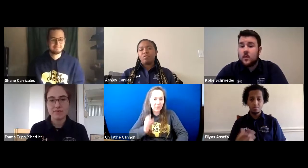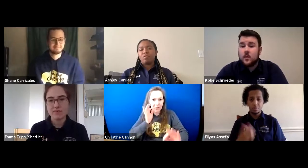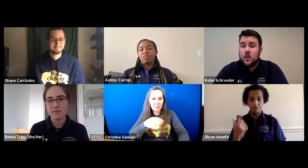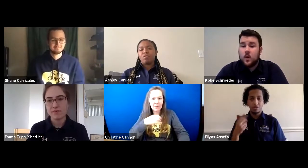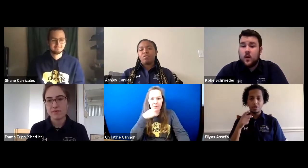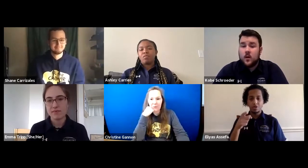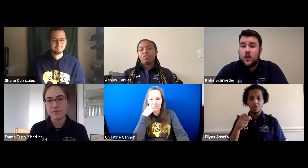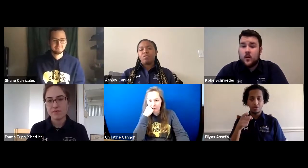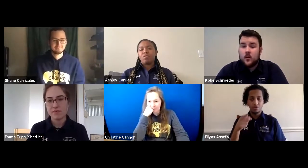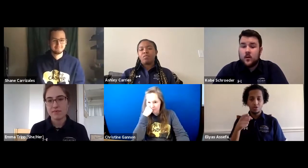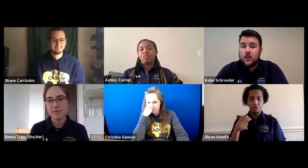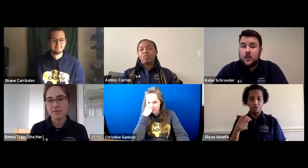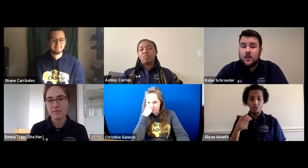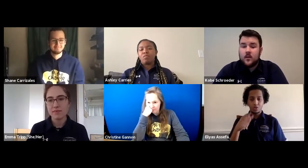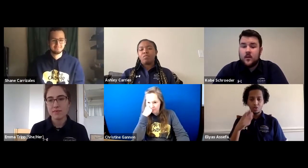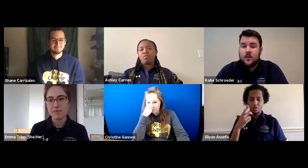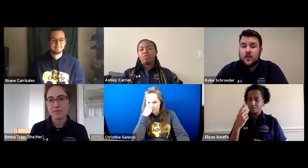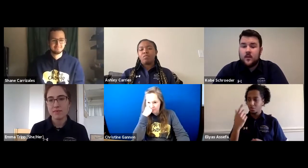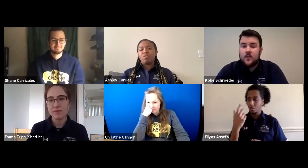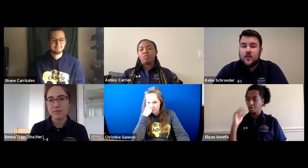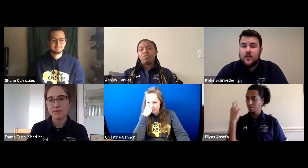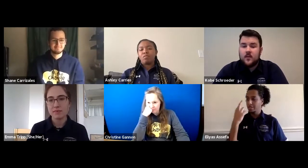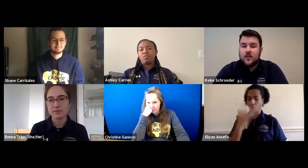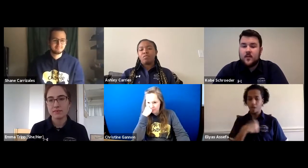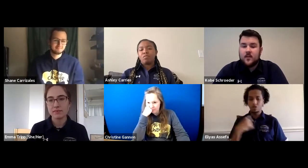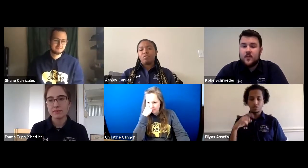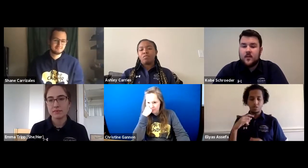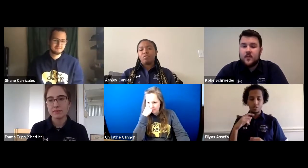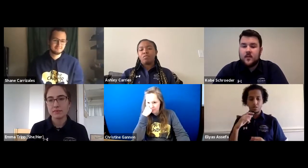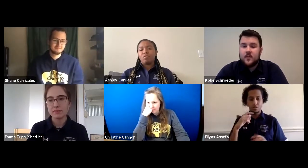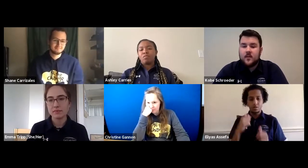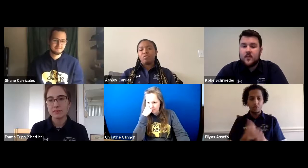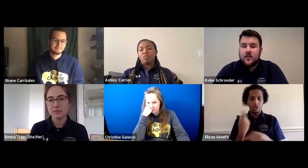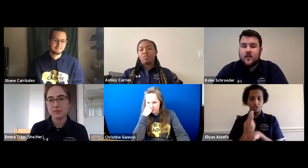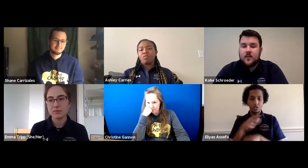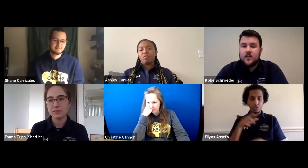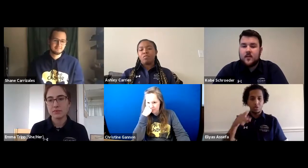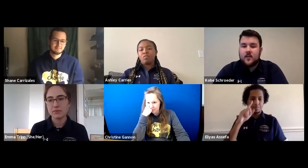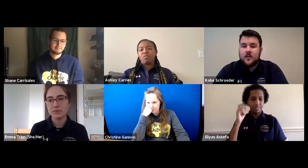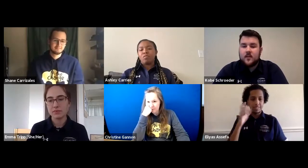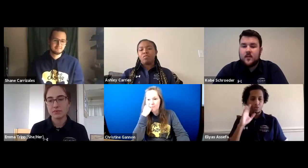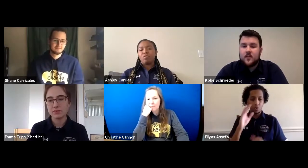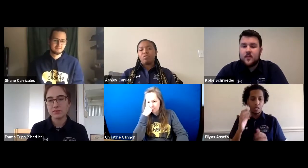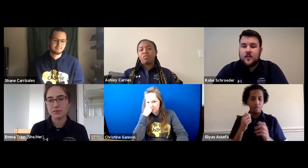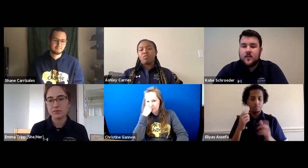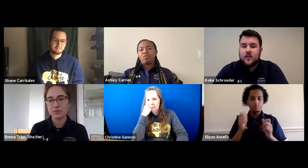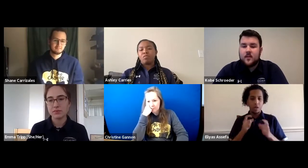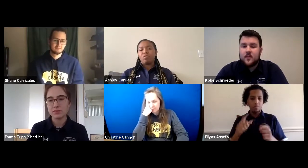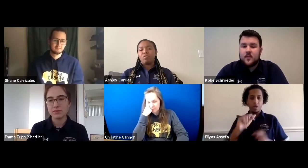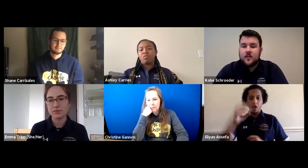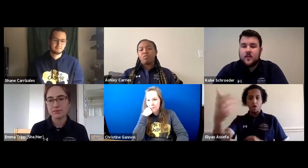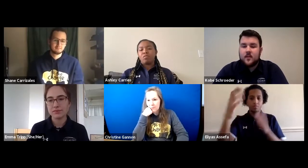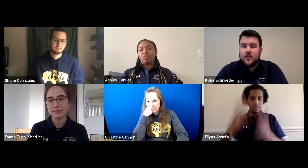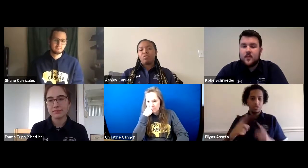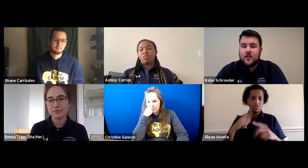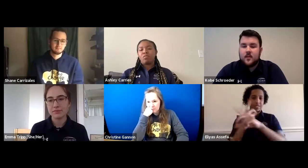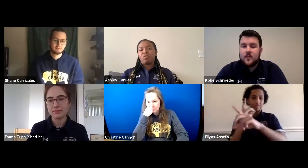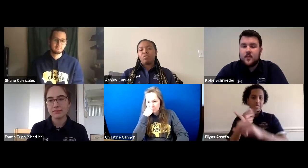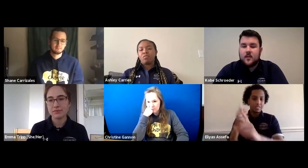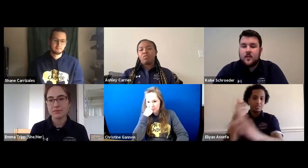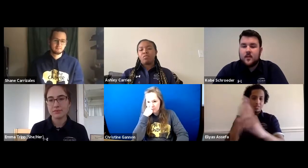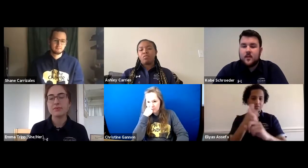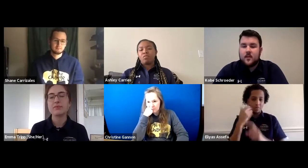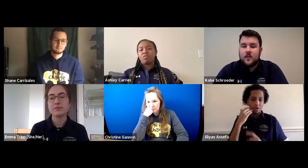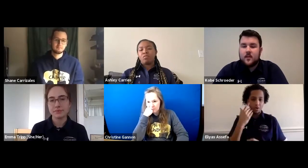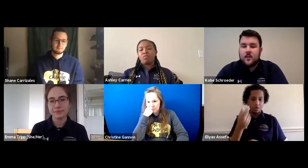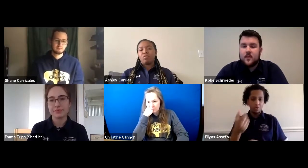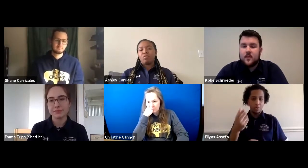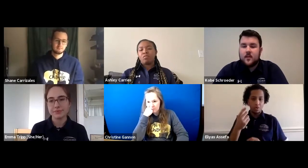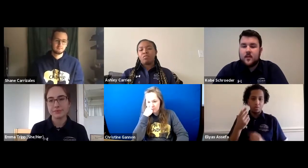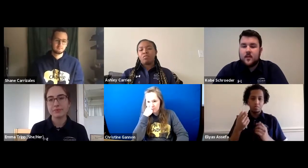The reason we wanna avoid using words like “you” is because it can prompt the other person to defend themselves.